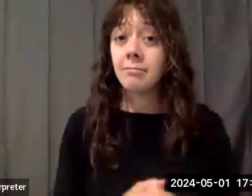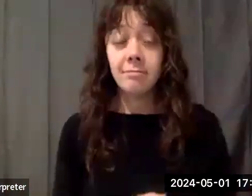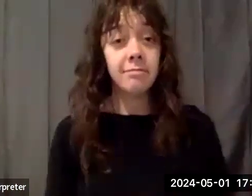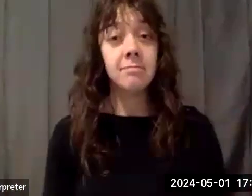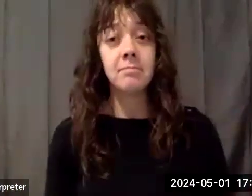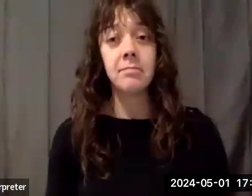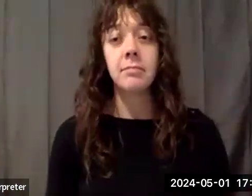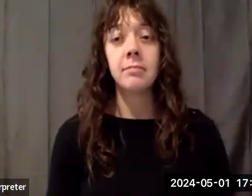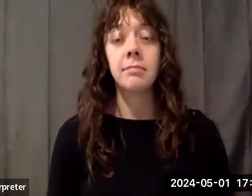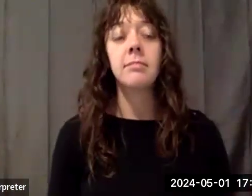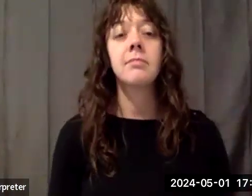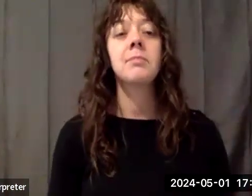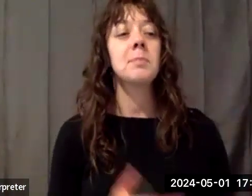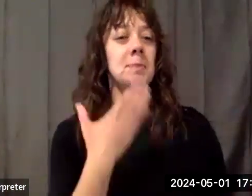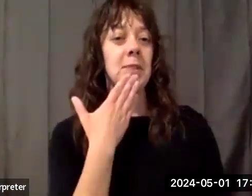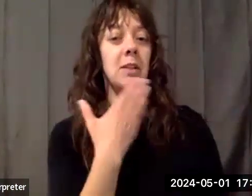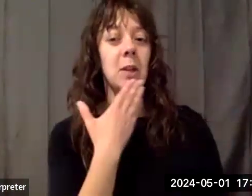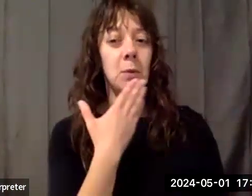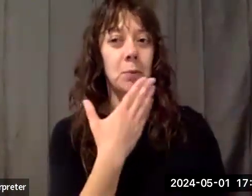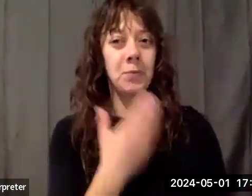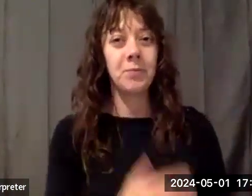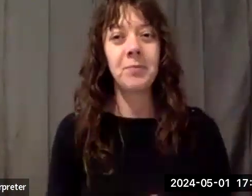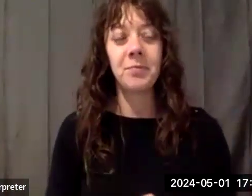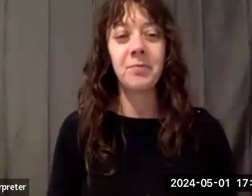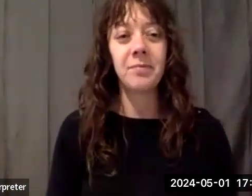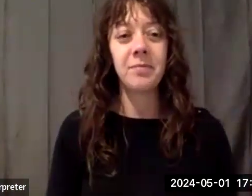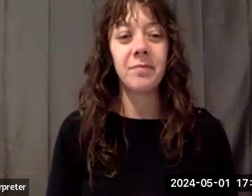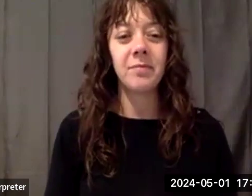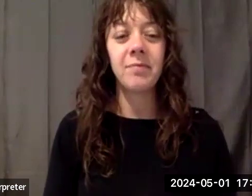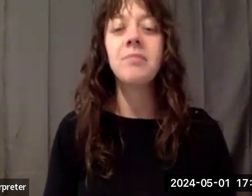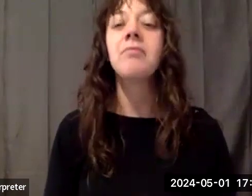Thank you Shauna. Yes, Zach will introduce himself when he comes on,